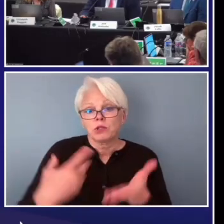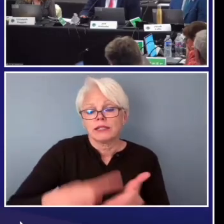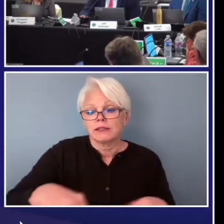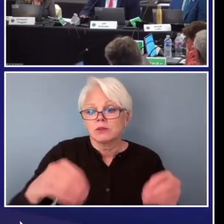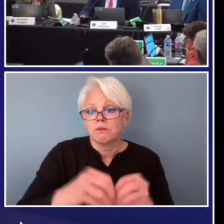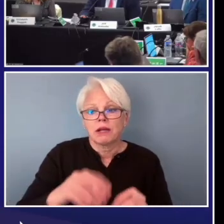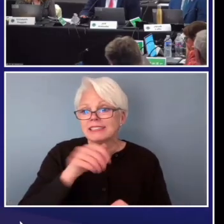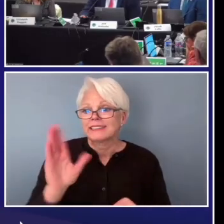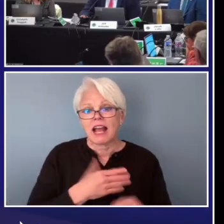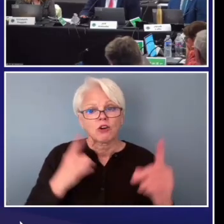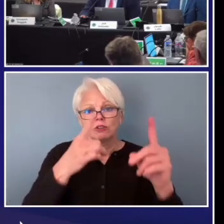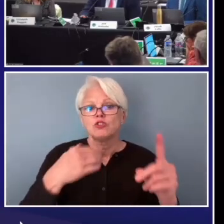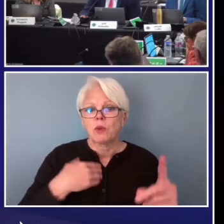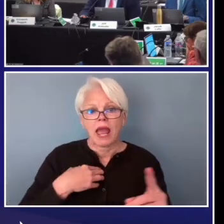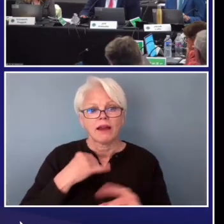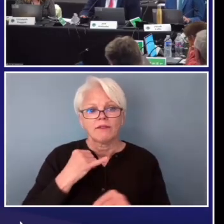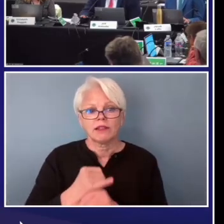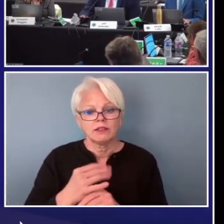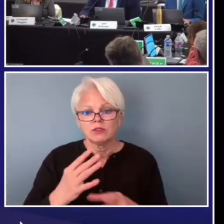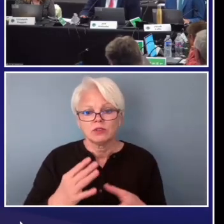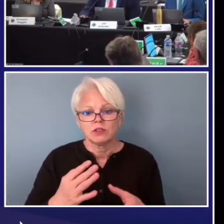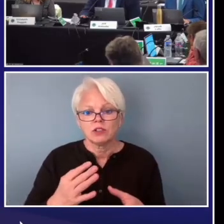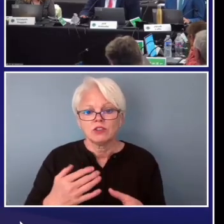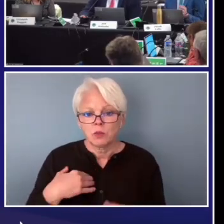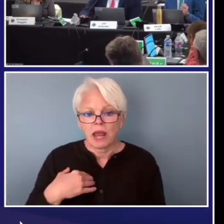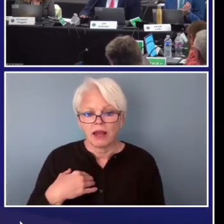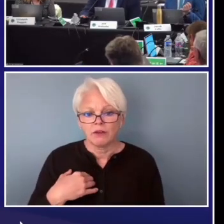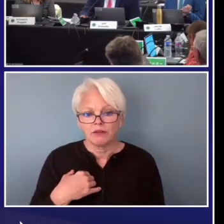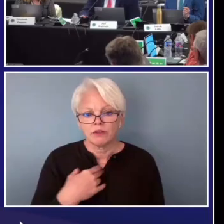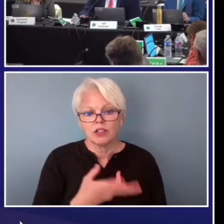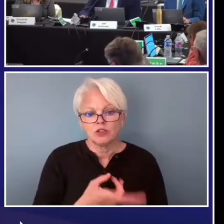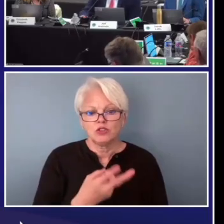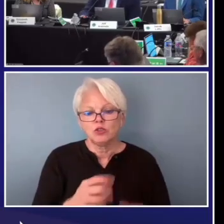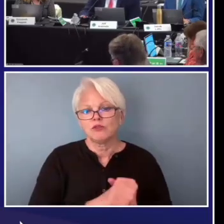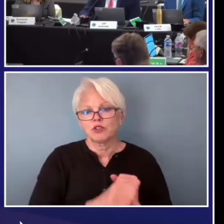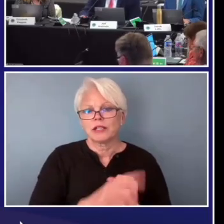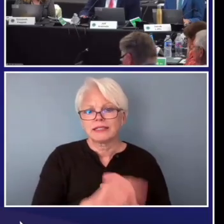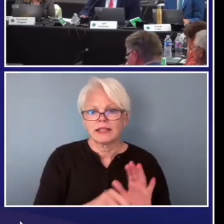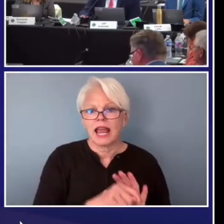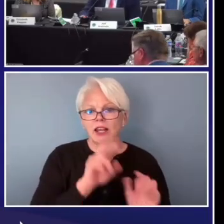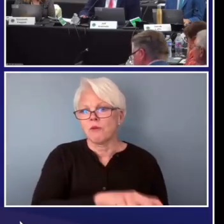too, for an extended period of time and, and we're back and forth. Overlap period.